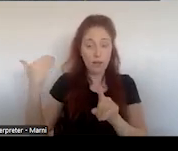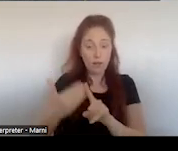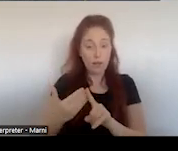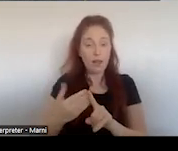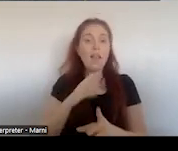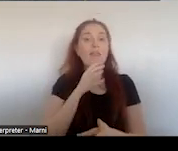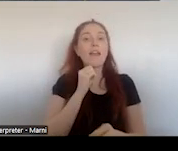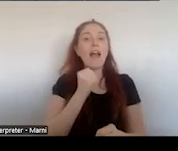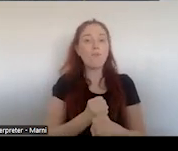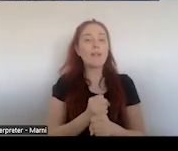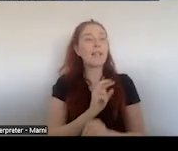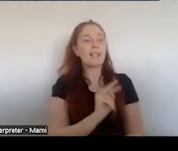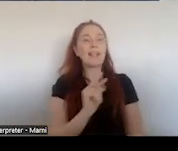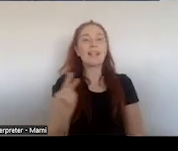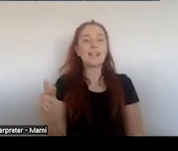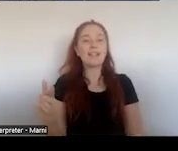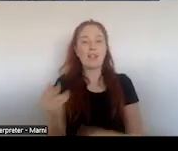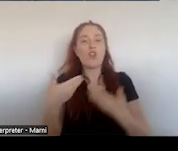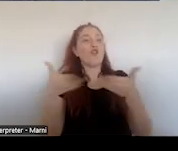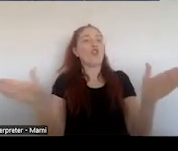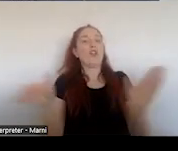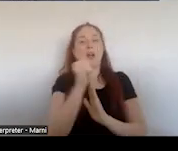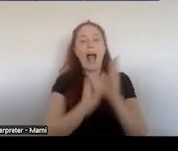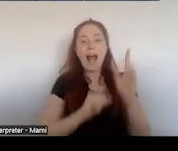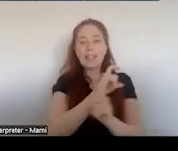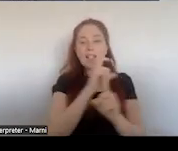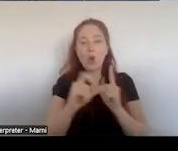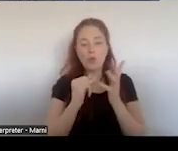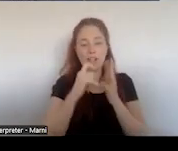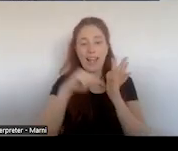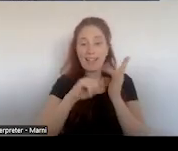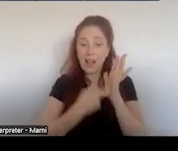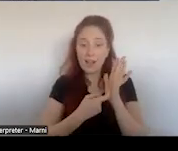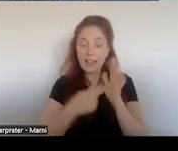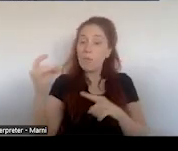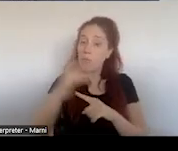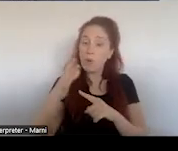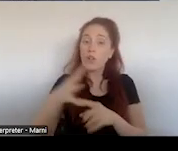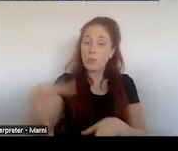the wider arts and cultural sector has a key role to play in driving more equitable outcomes for